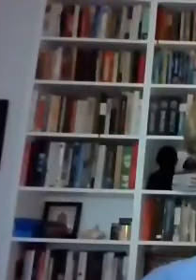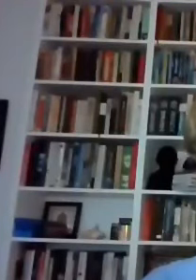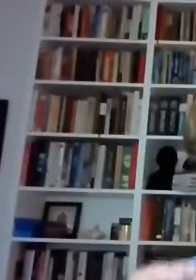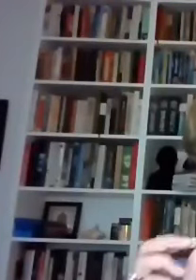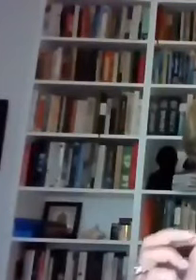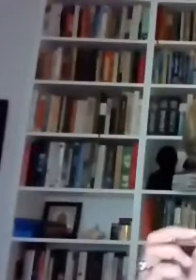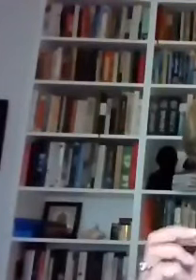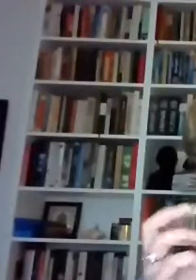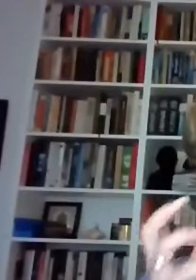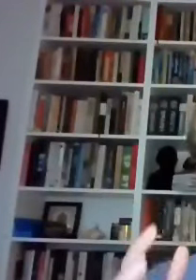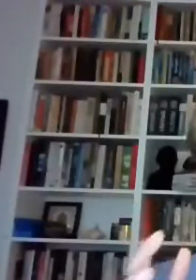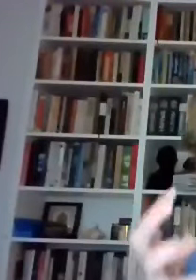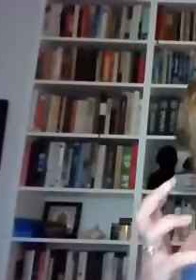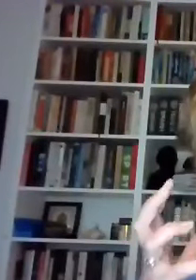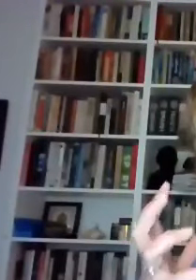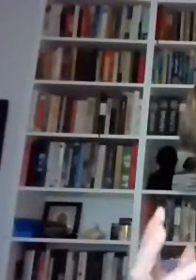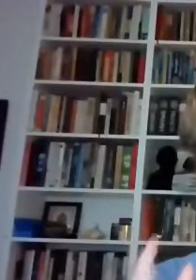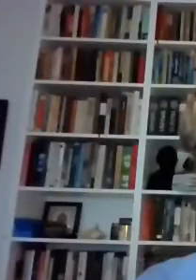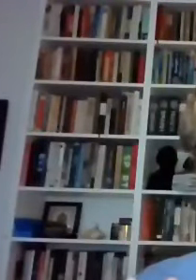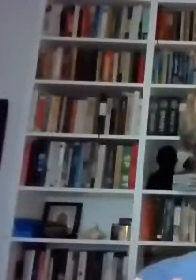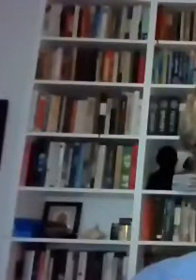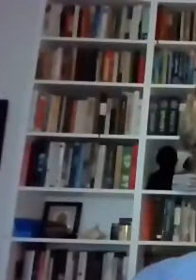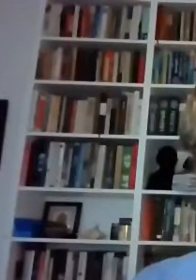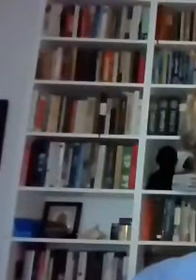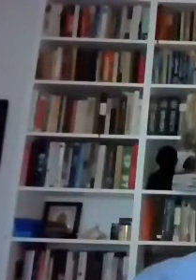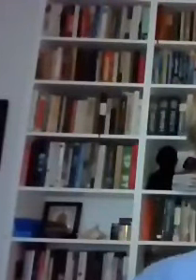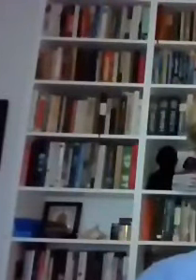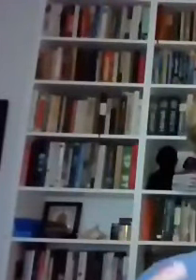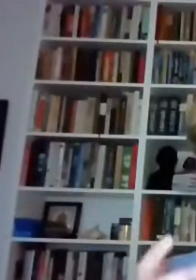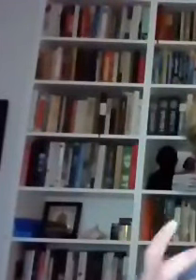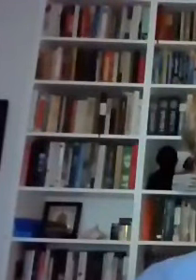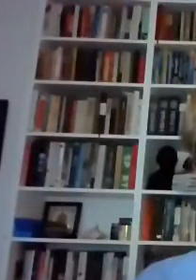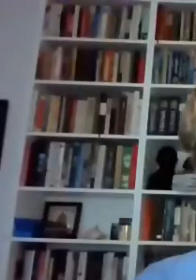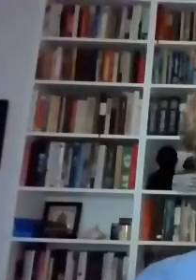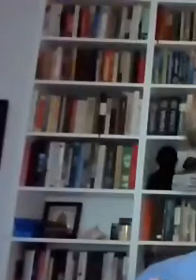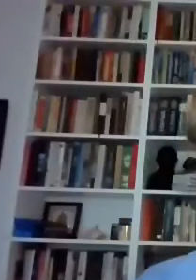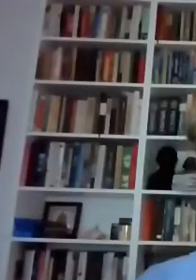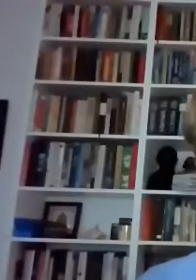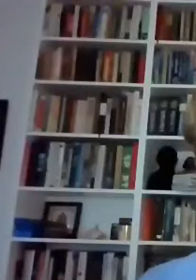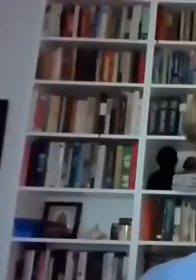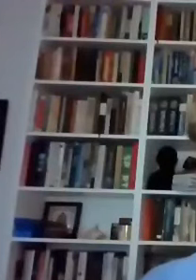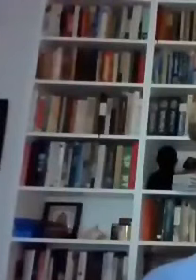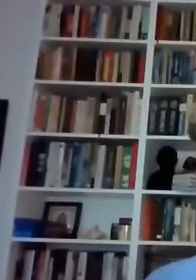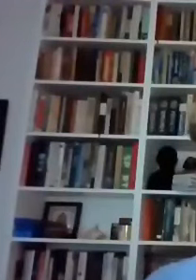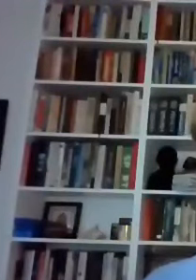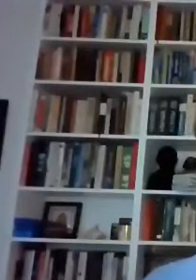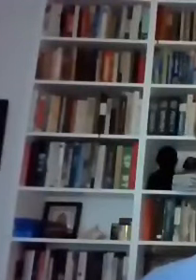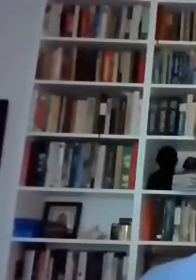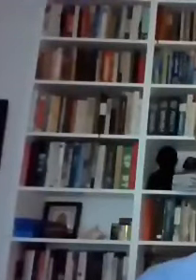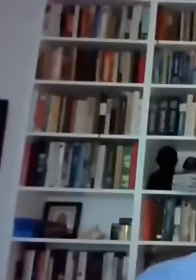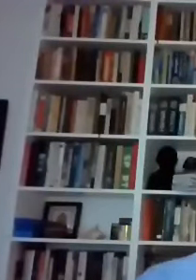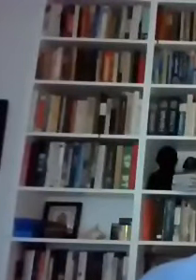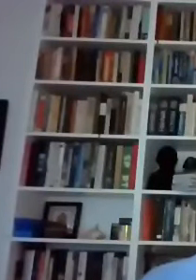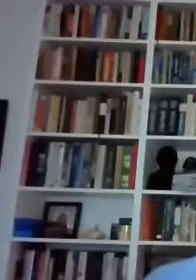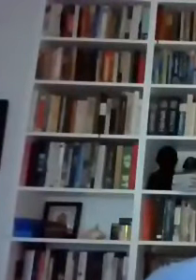materials. This is the first ever Mary Wollstonecraft comic created by I local talented young artist